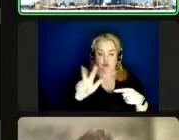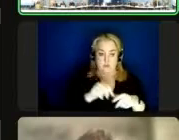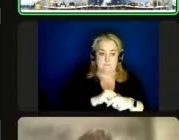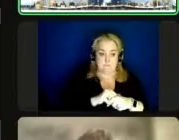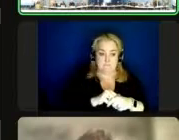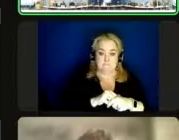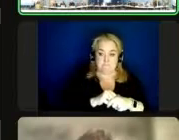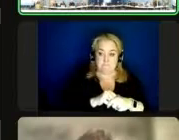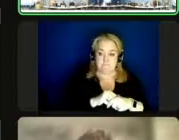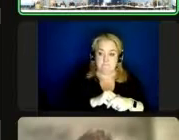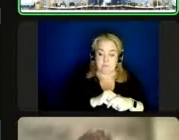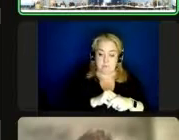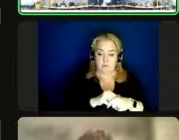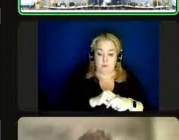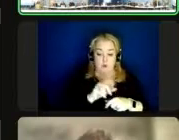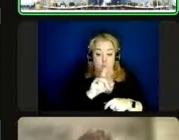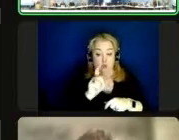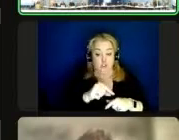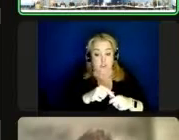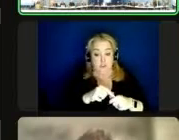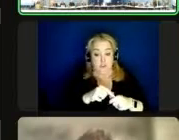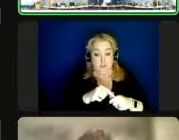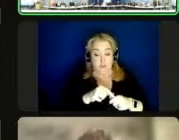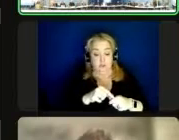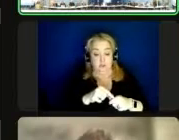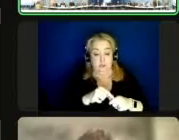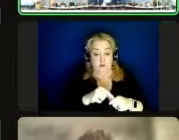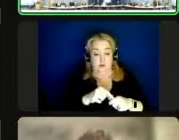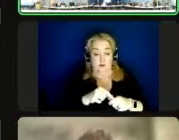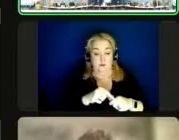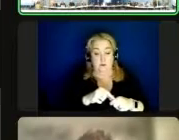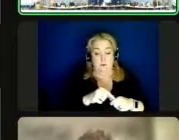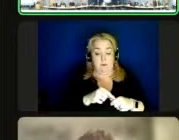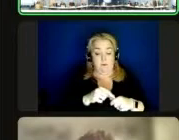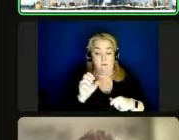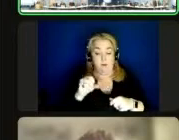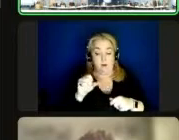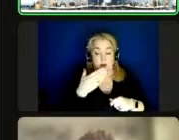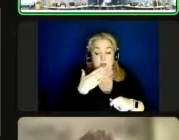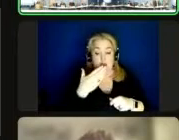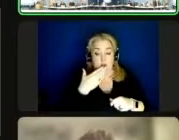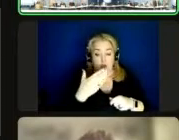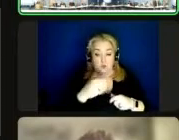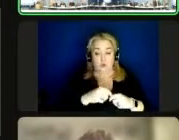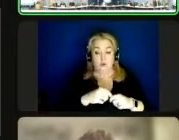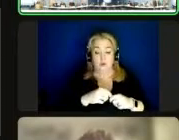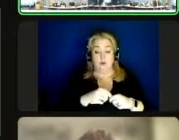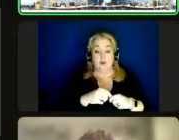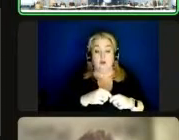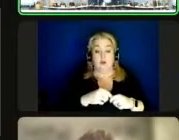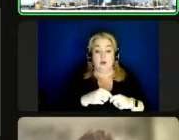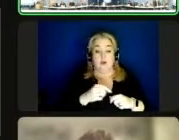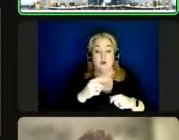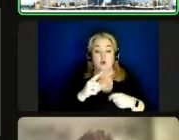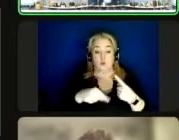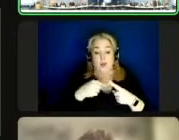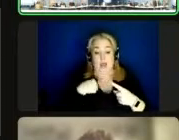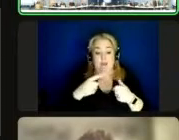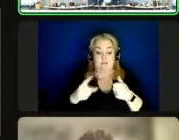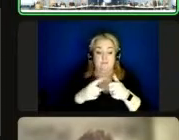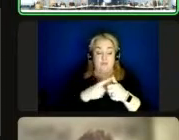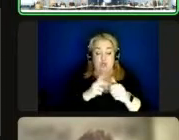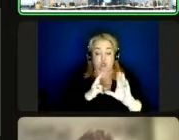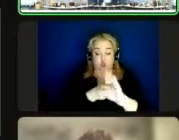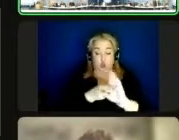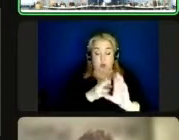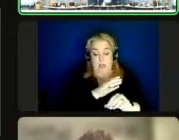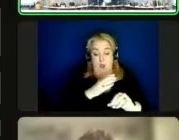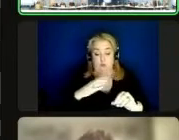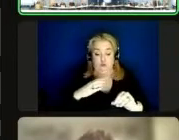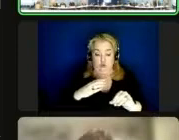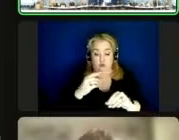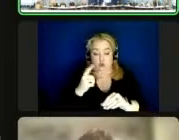WE GET BACK TO WHERE WE WERE IN